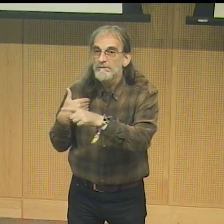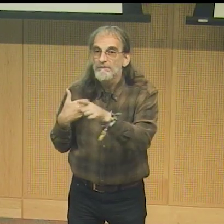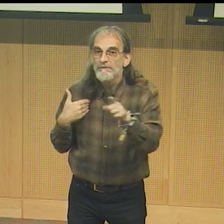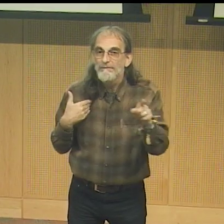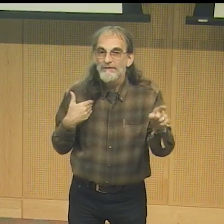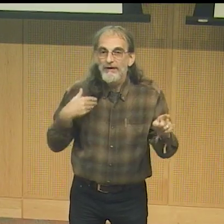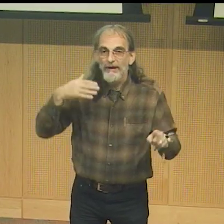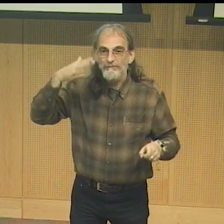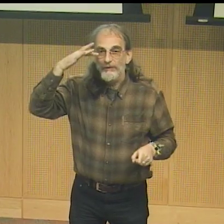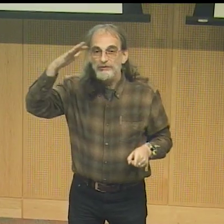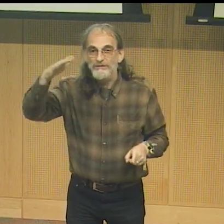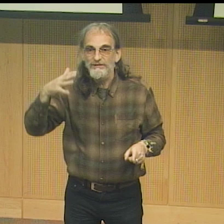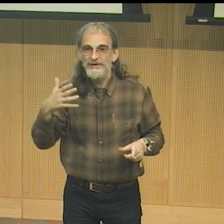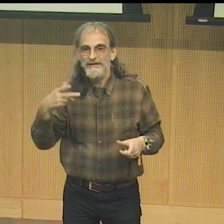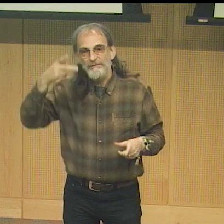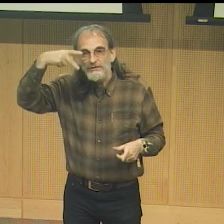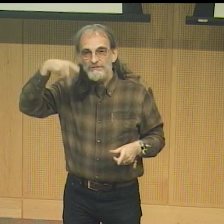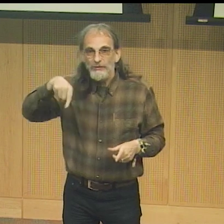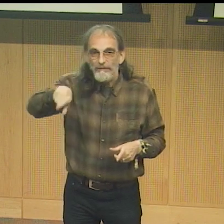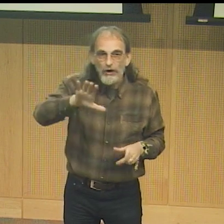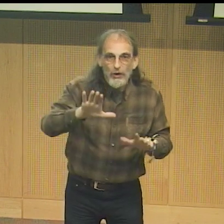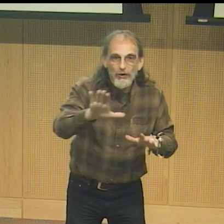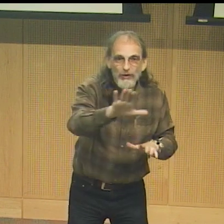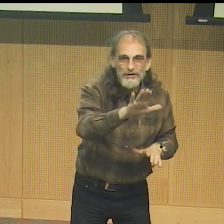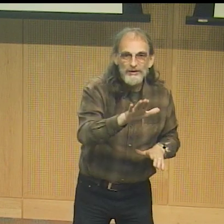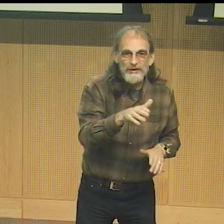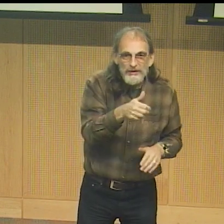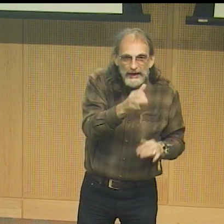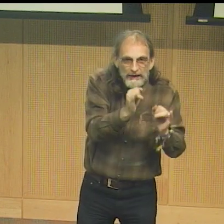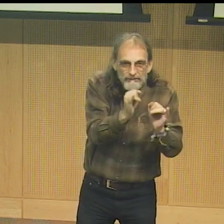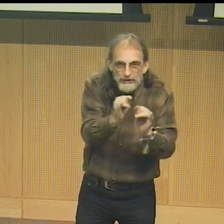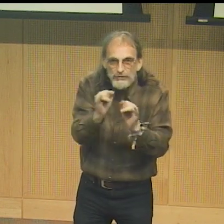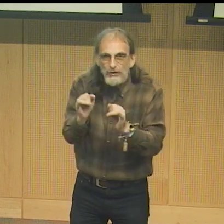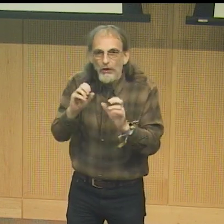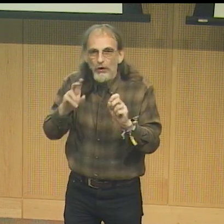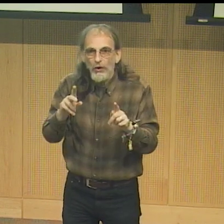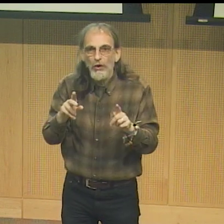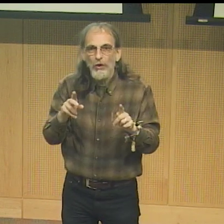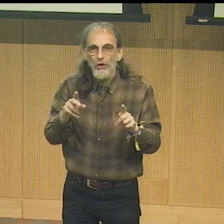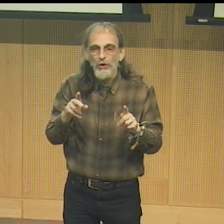Do we have a philosophy of life as Deaf people? Are there Deafhood philosophies?